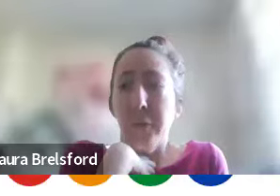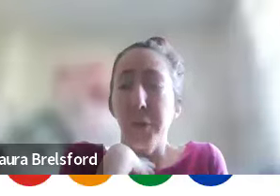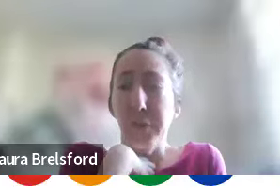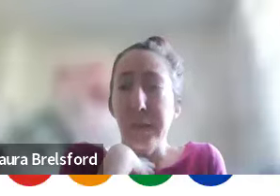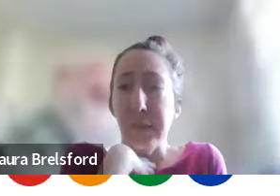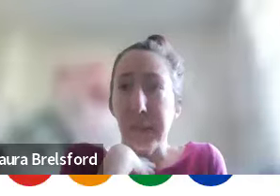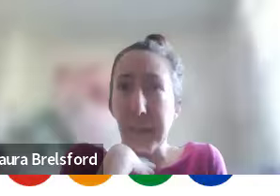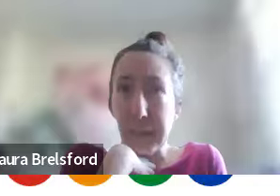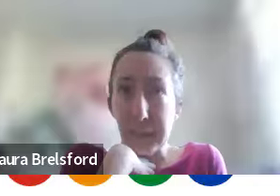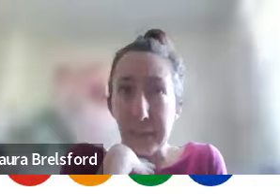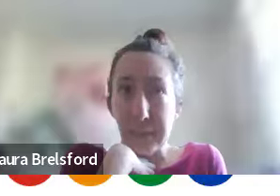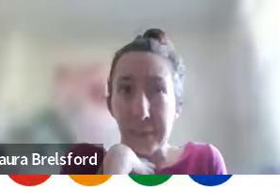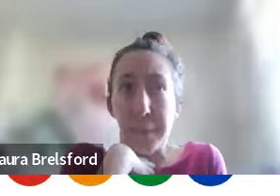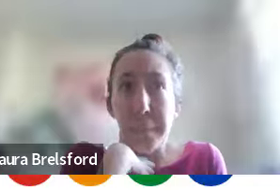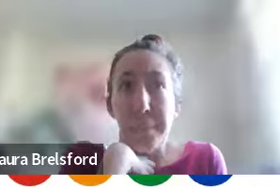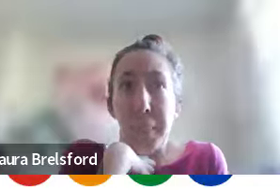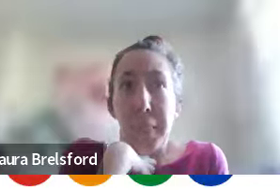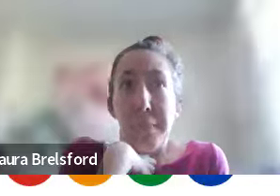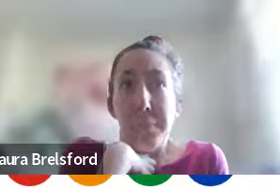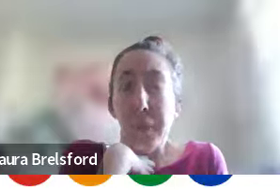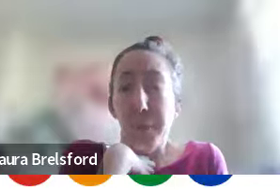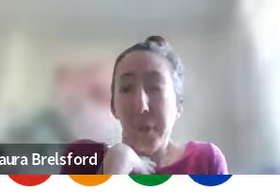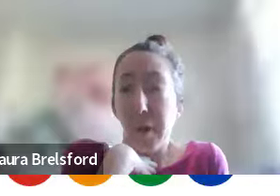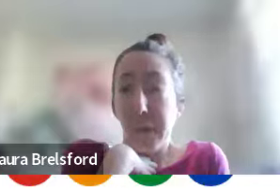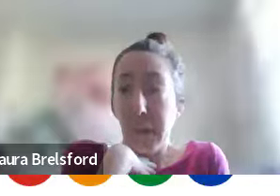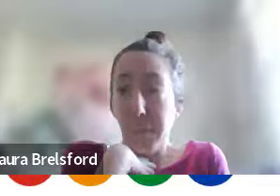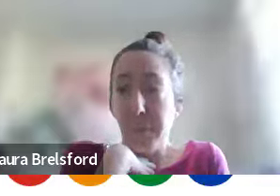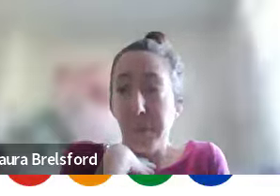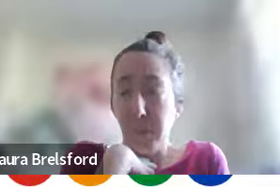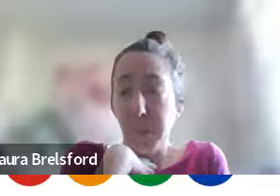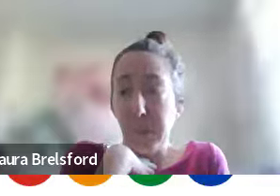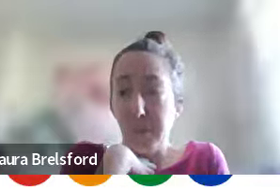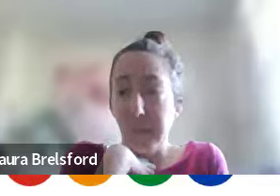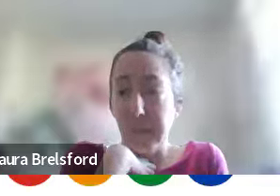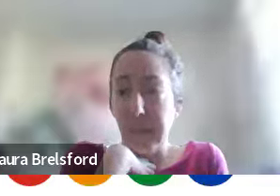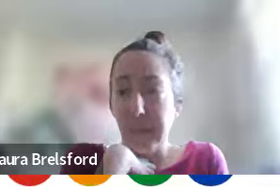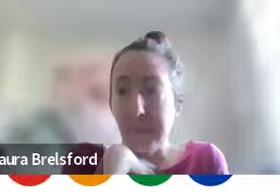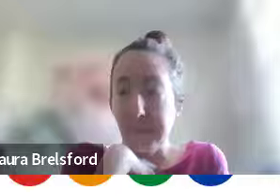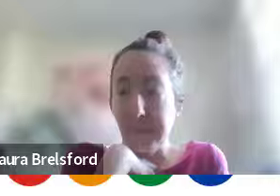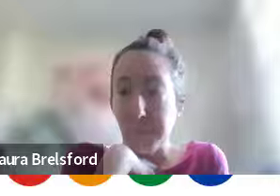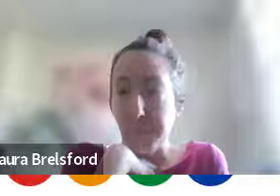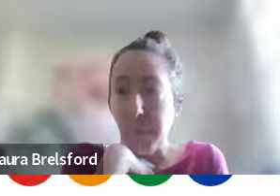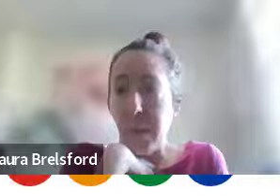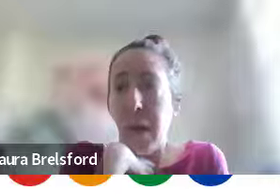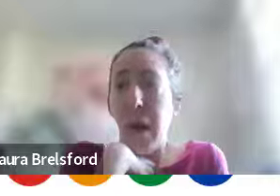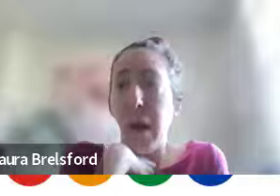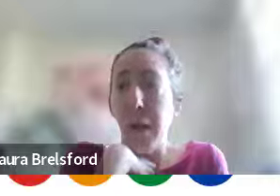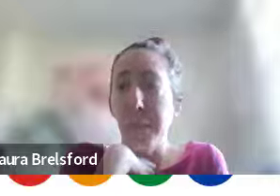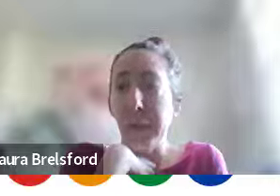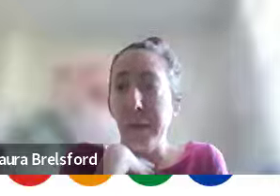WARNING PANELS THROUGHOUT THE FULL LENGTH OF THE LOW-LEVEL PLATFORM. THE REASON IS...